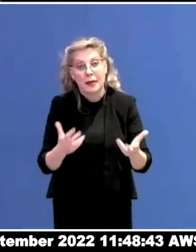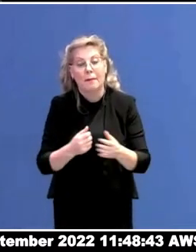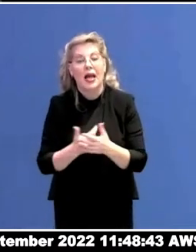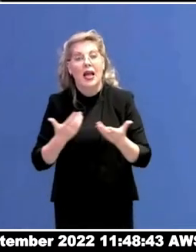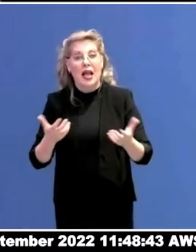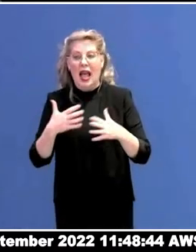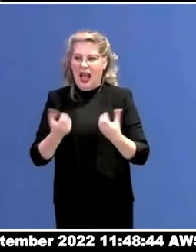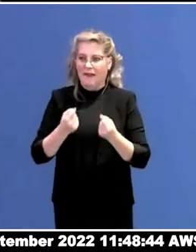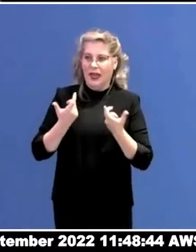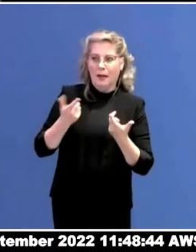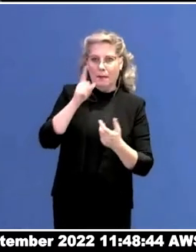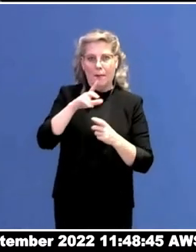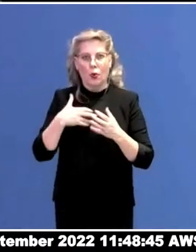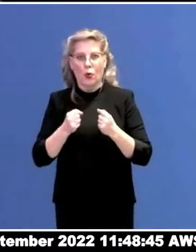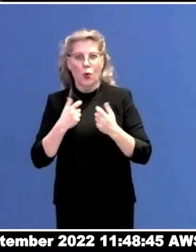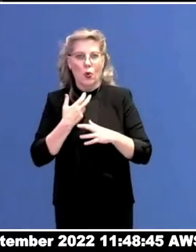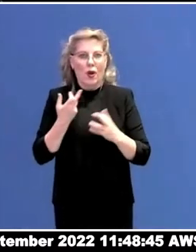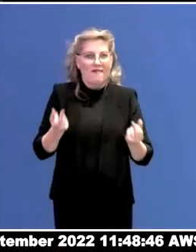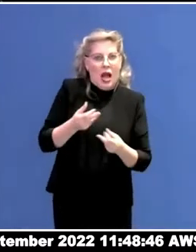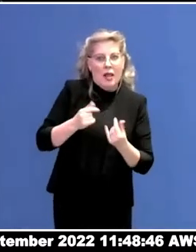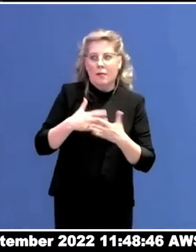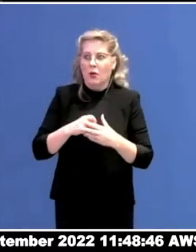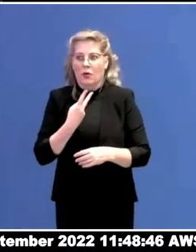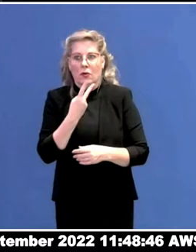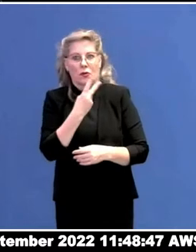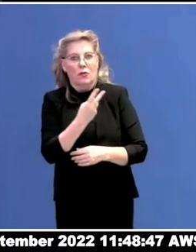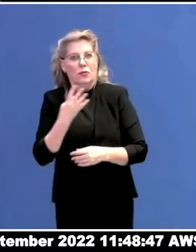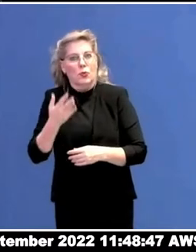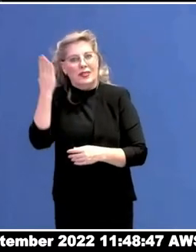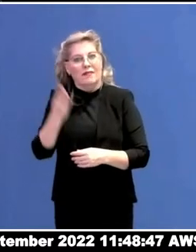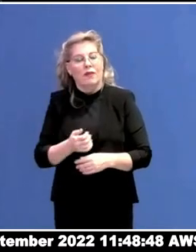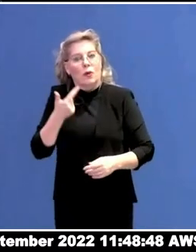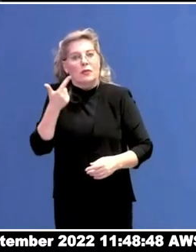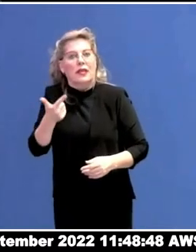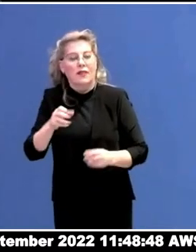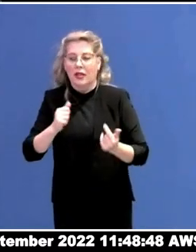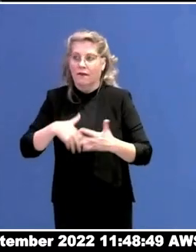The - I mean, it was just an incredible and I can tell you this right now, that was my